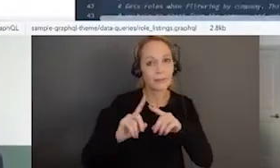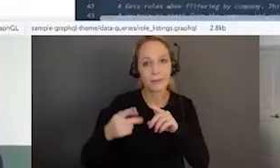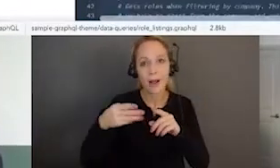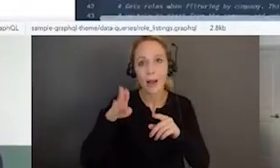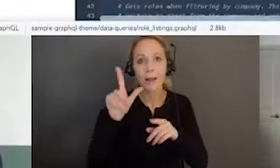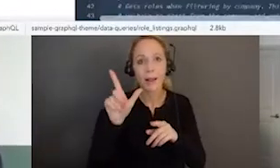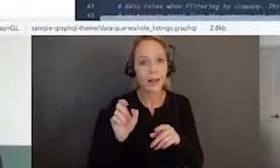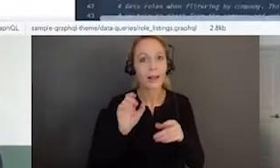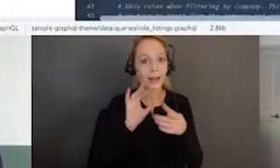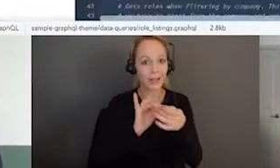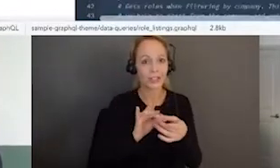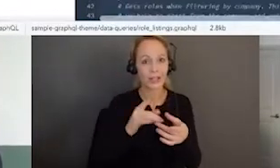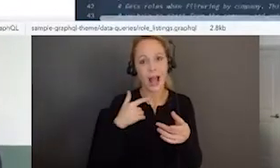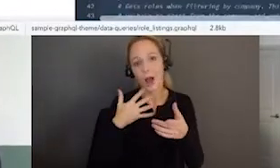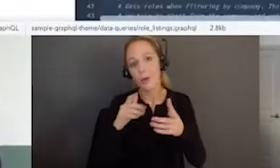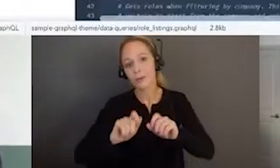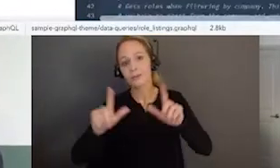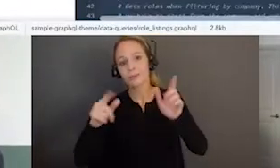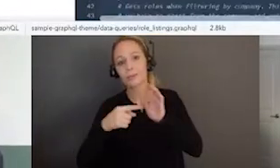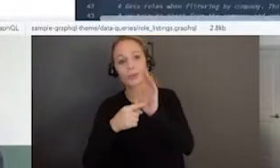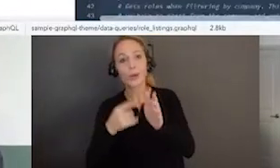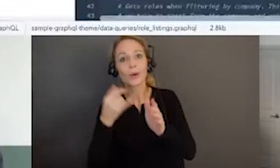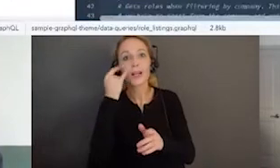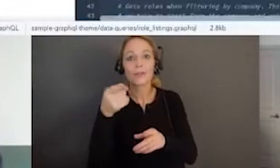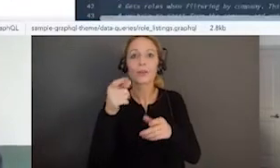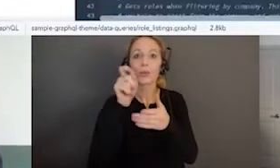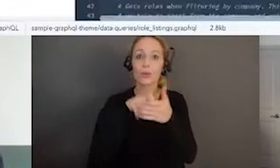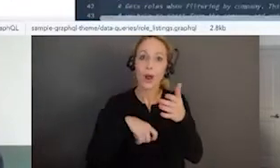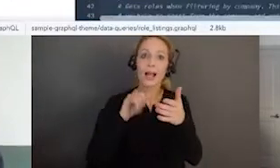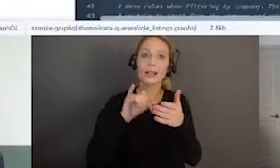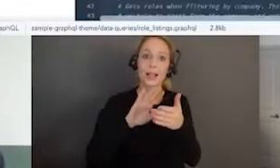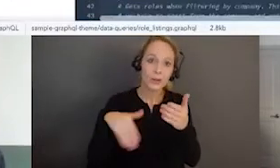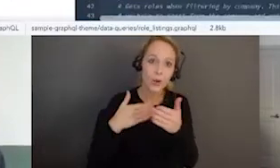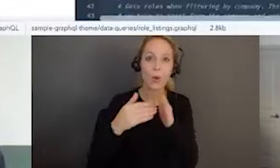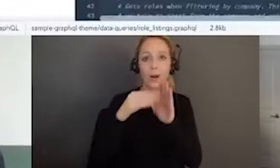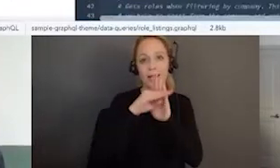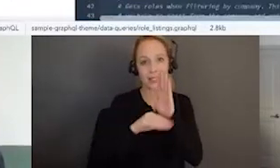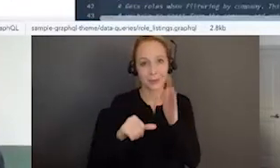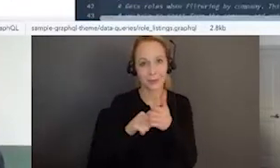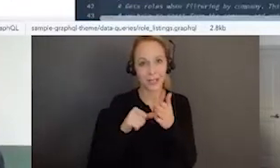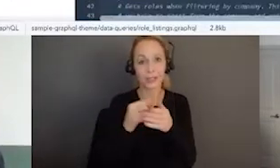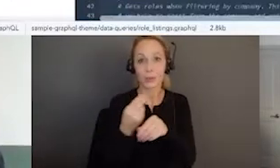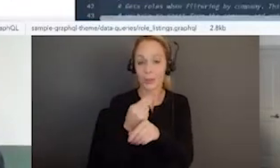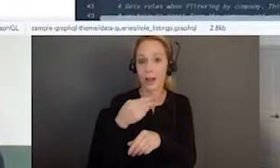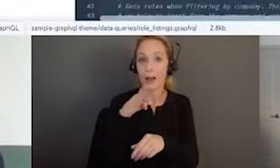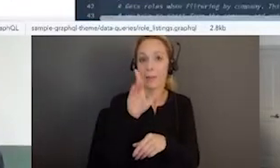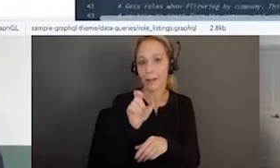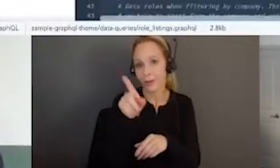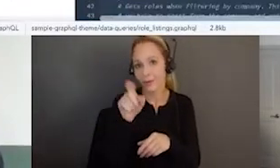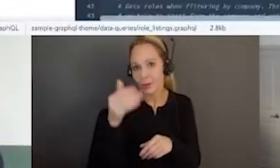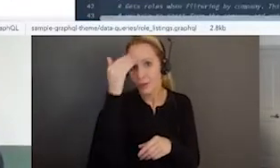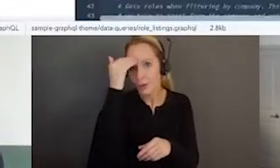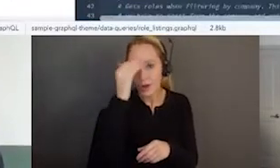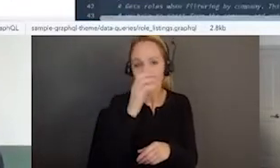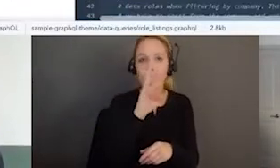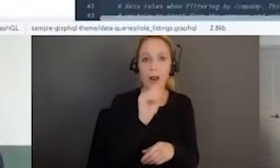I HAVE HERE WHAT IT MIGHT LOOK LIKE USING HUBBLE. YOU'D HAVE TO KNOW THE CRM OBJECT FUNCTIONS TO GRAB THE ROLES IN THE COMPANIES.